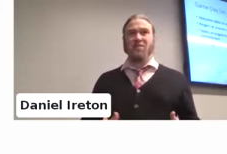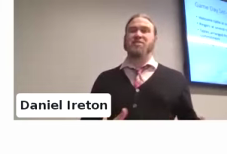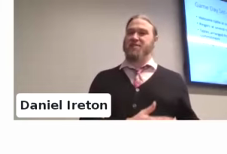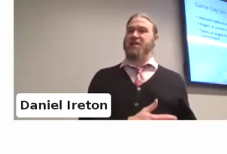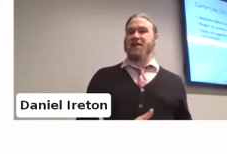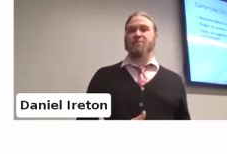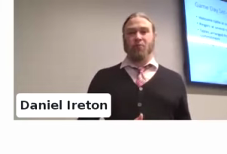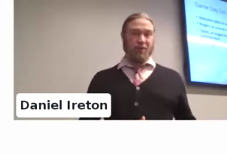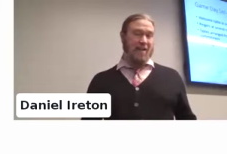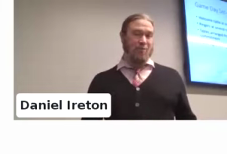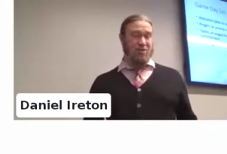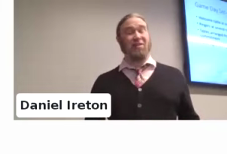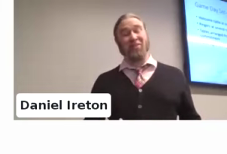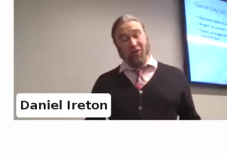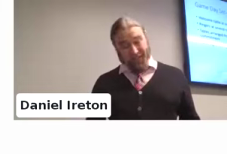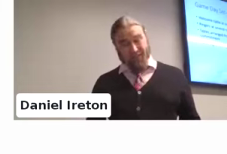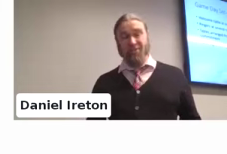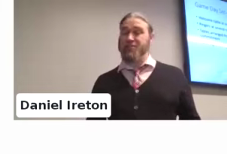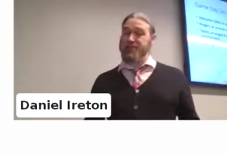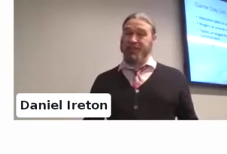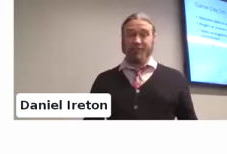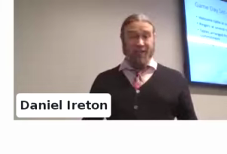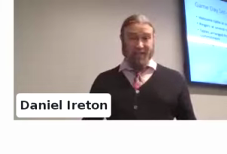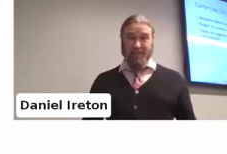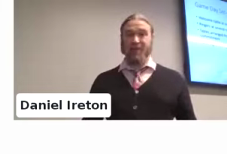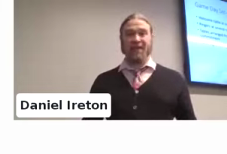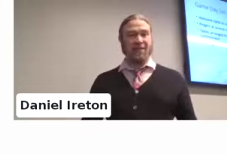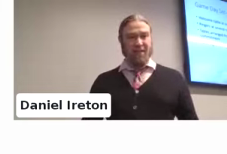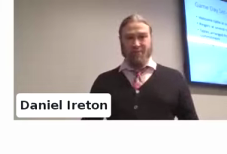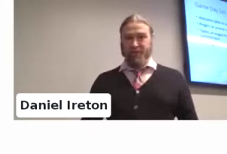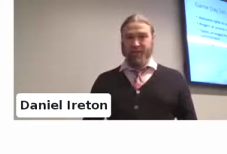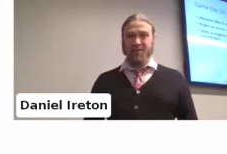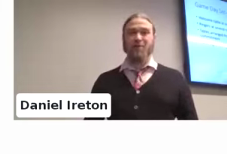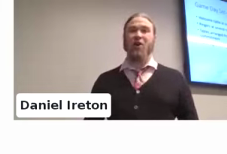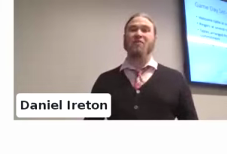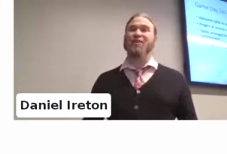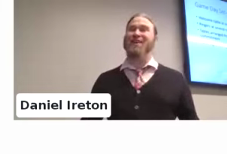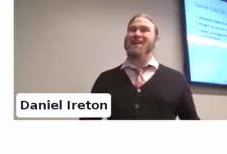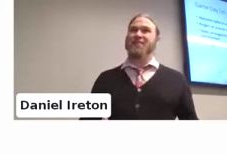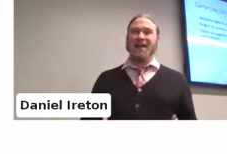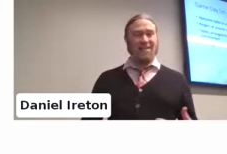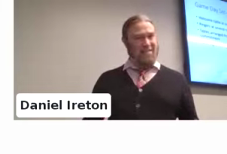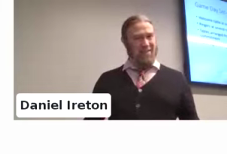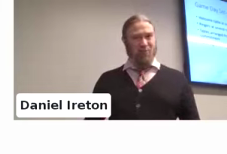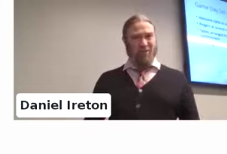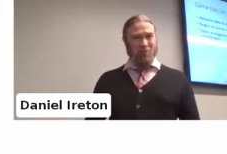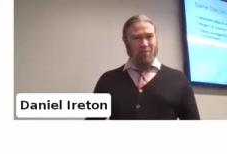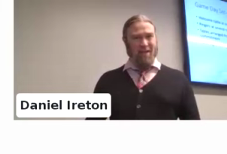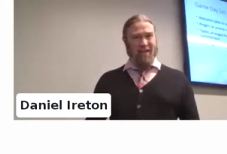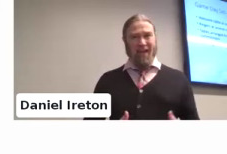You know, this tap into your local gaming communities. This is also a community that wants to see more gamers.